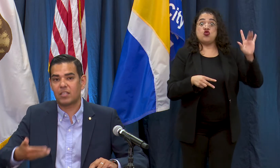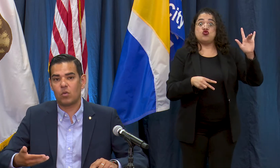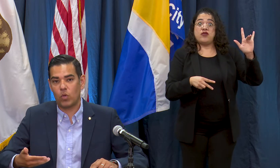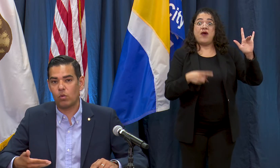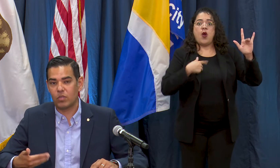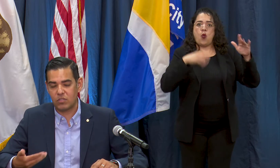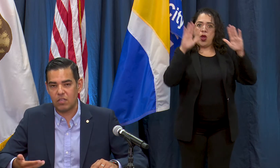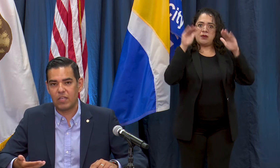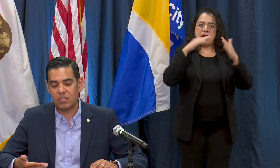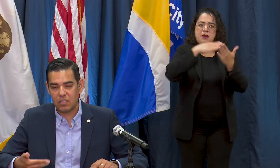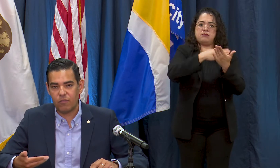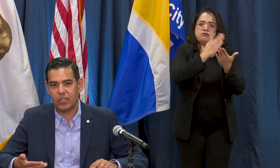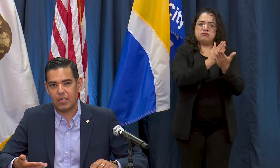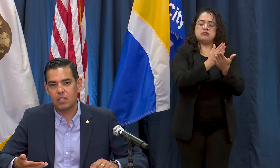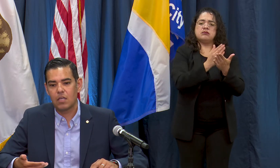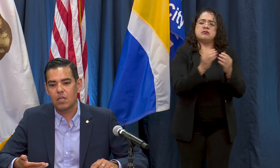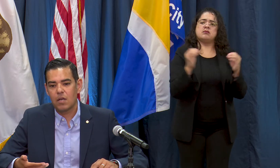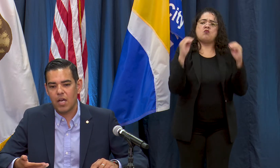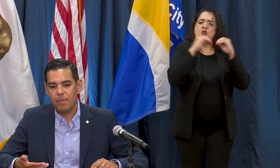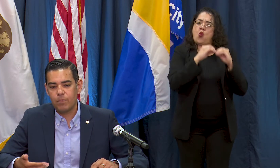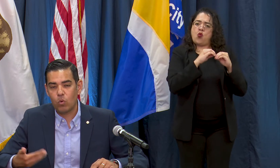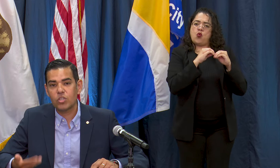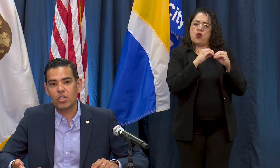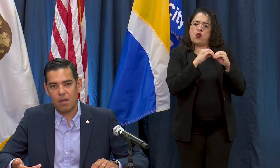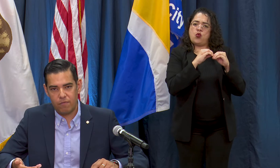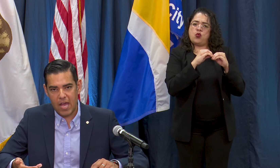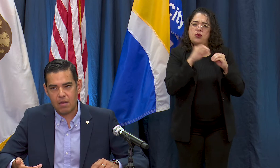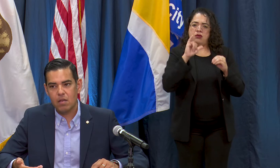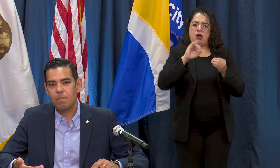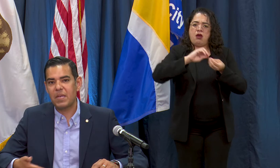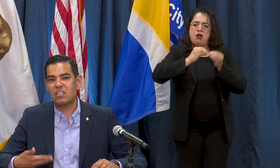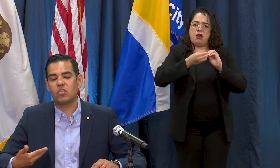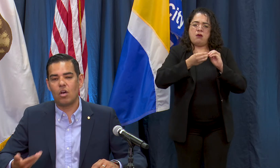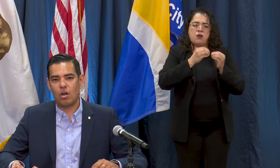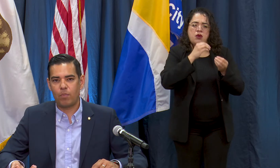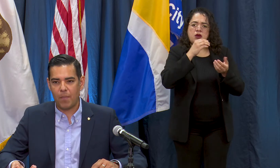that we will receive a significant portion of that based on our population